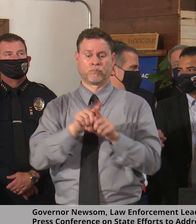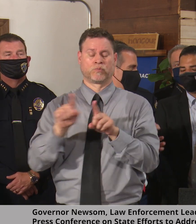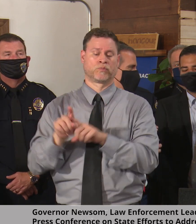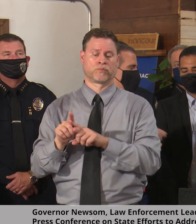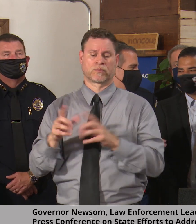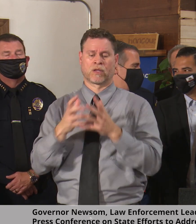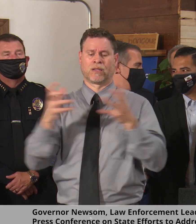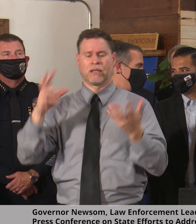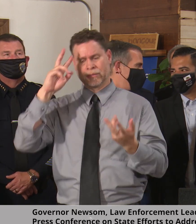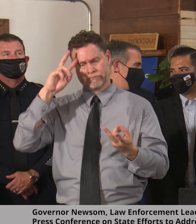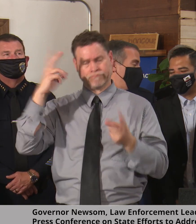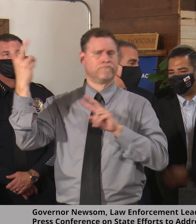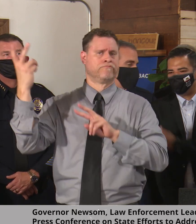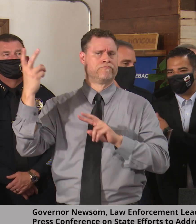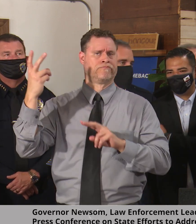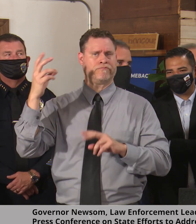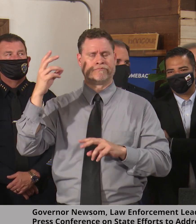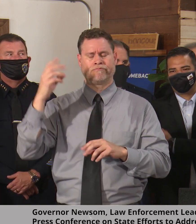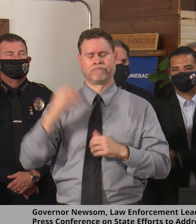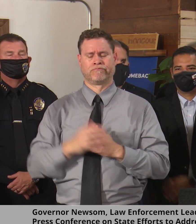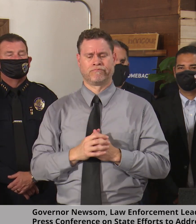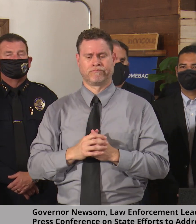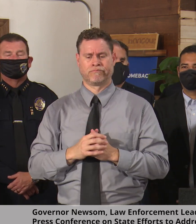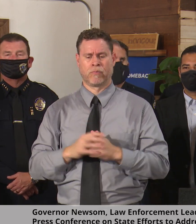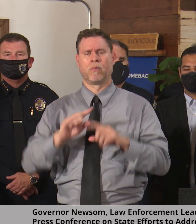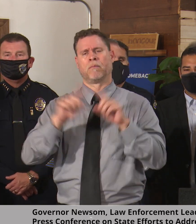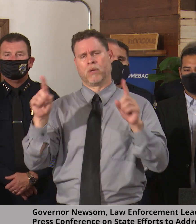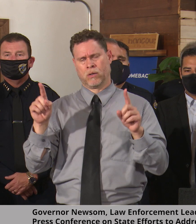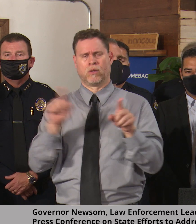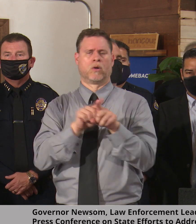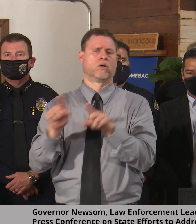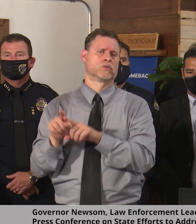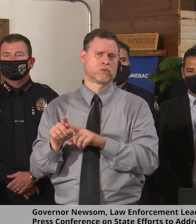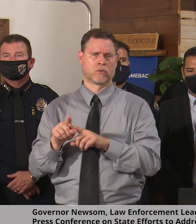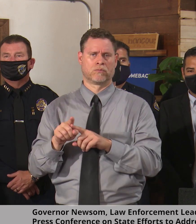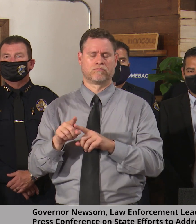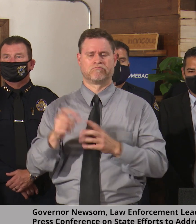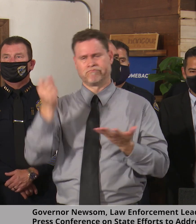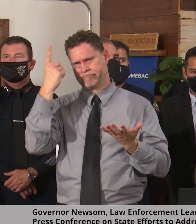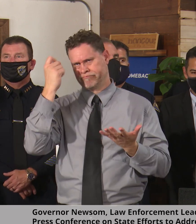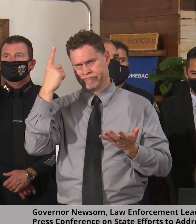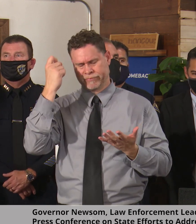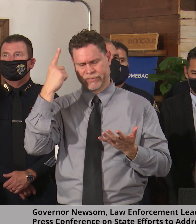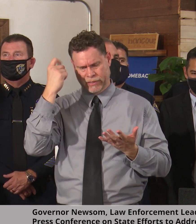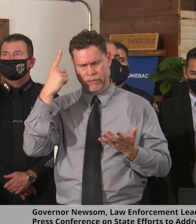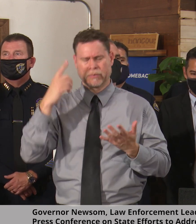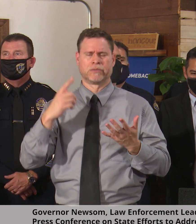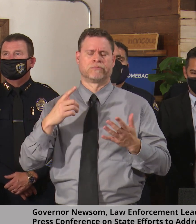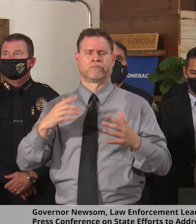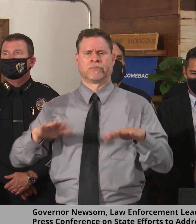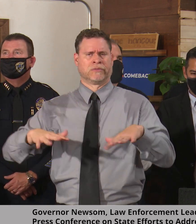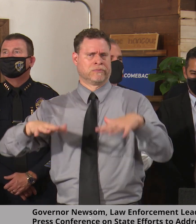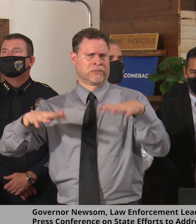a lot of misinformation but there's also a lot of understandable anxiety that some people still have